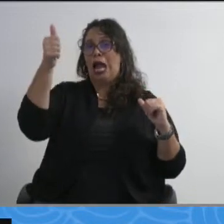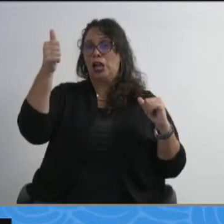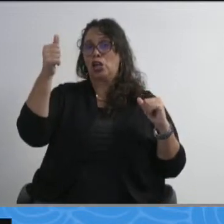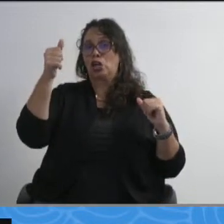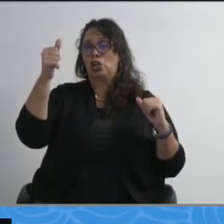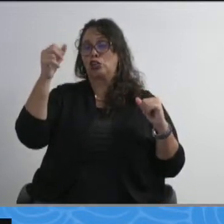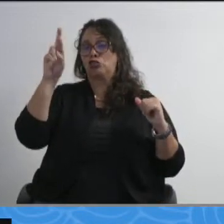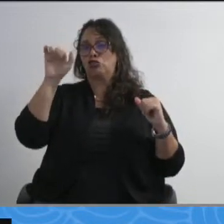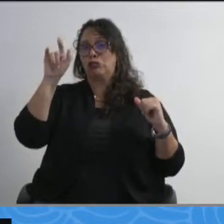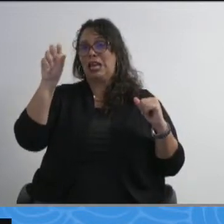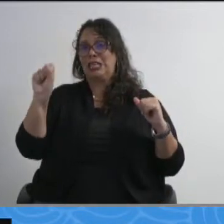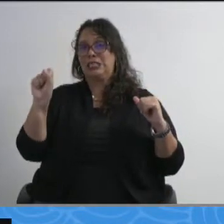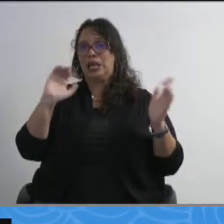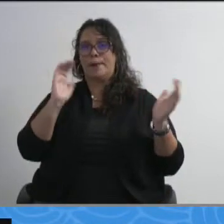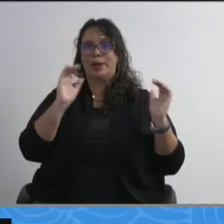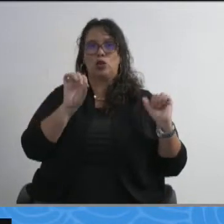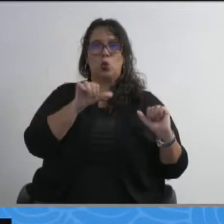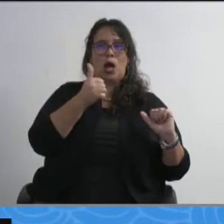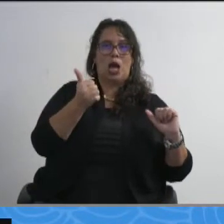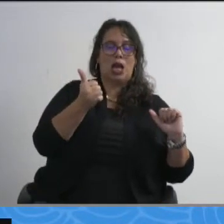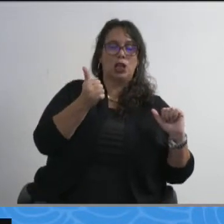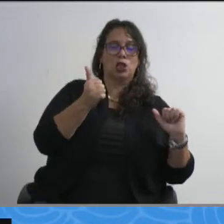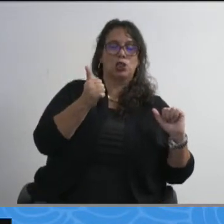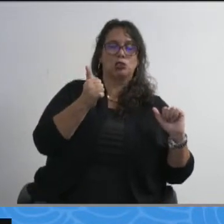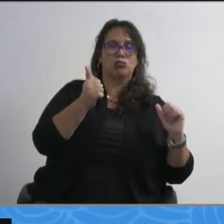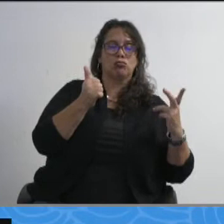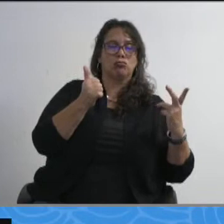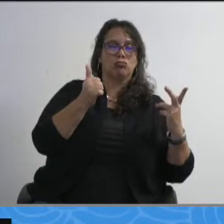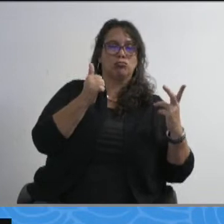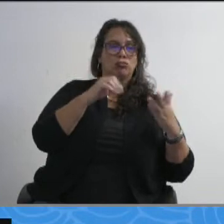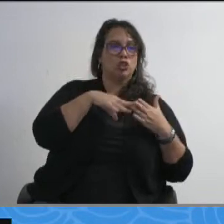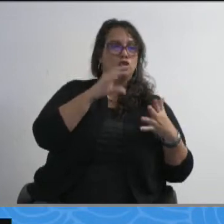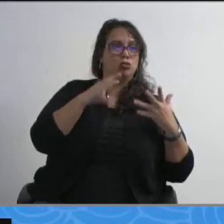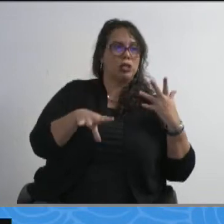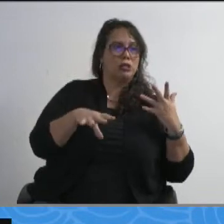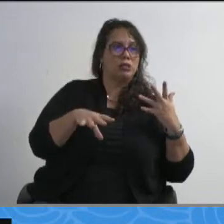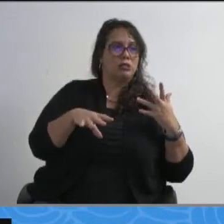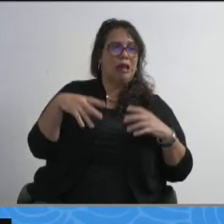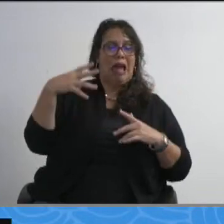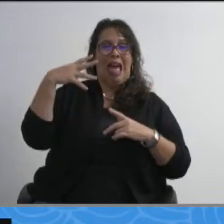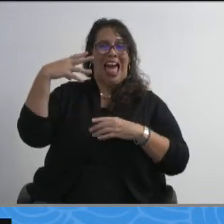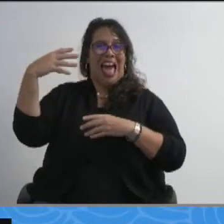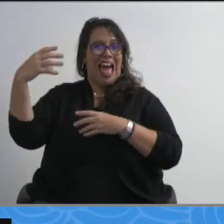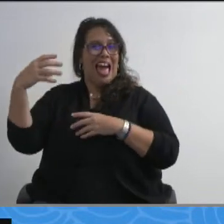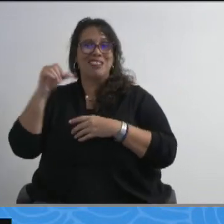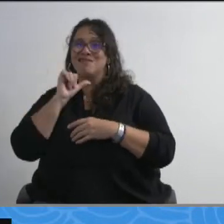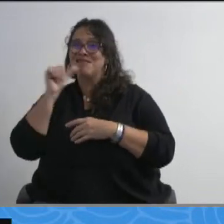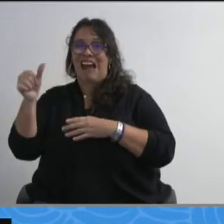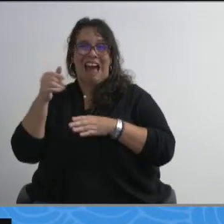by out of field teachers, inexperienced teachers, or ineffective teachers?"